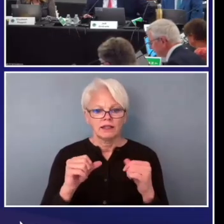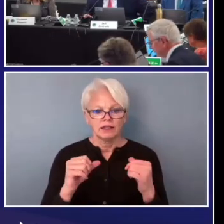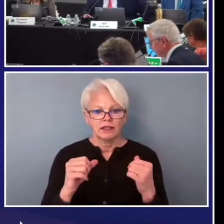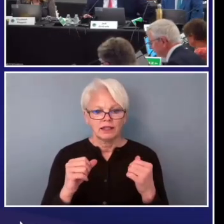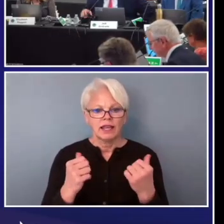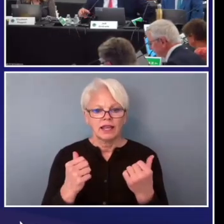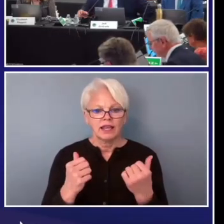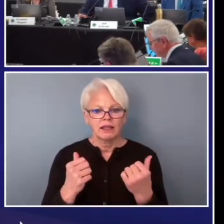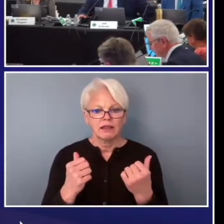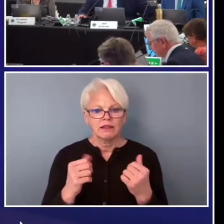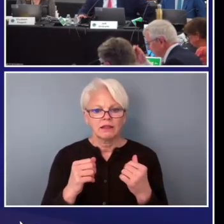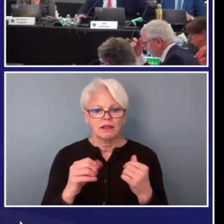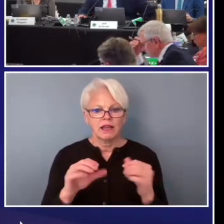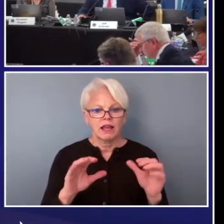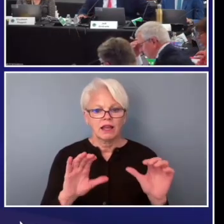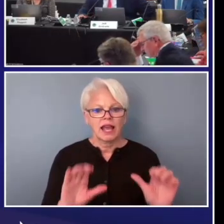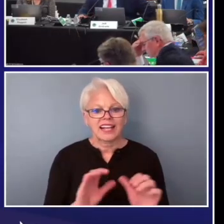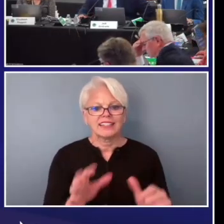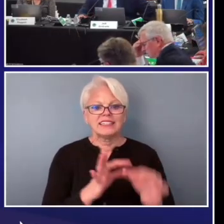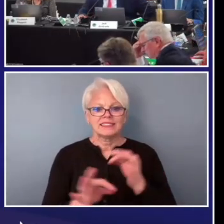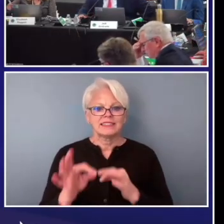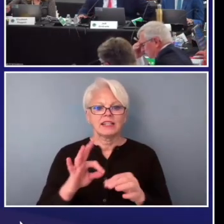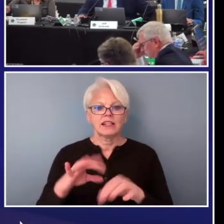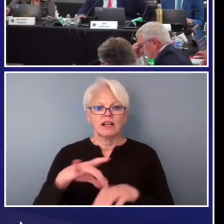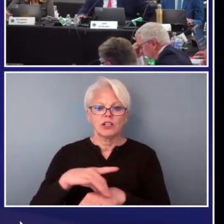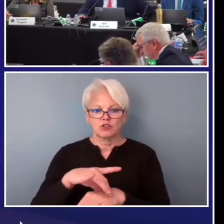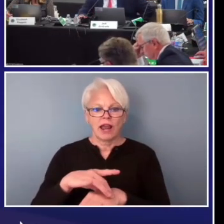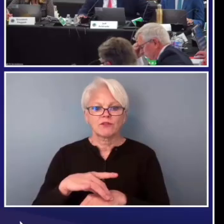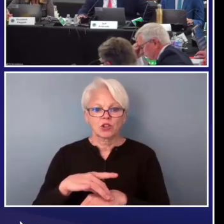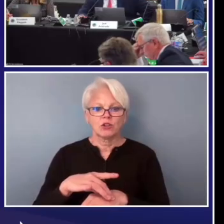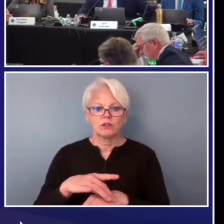This change conforms 60211